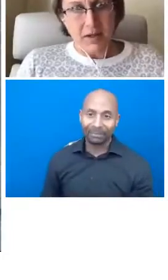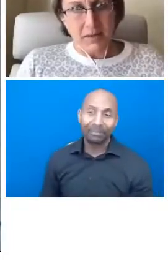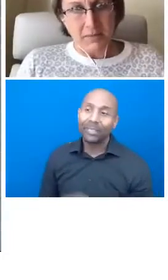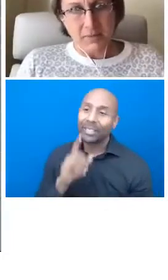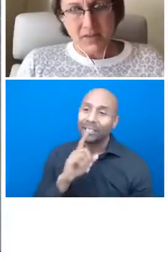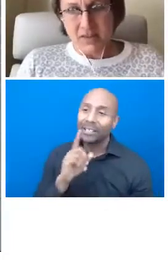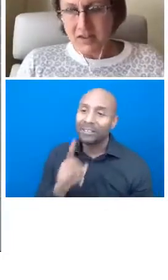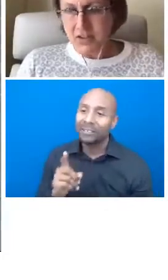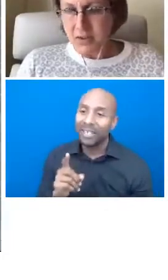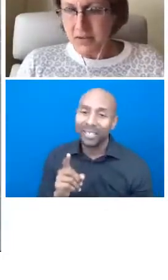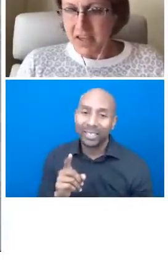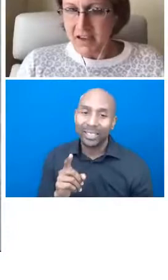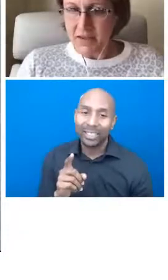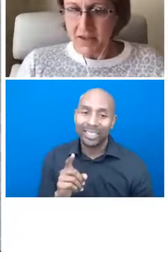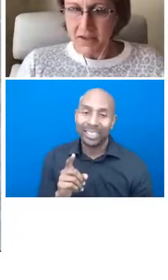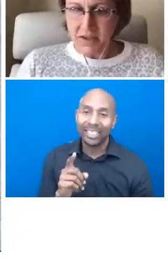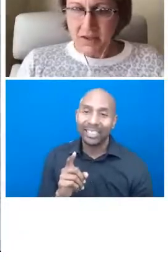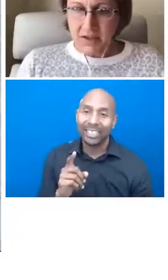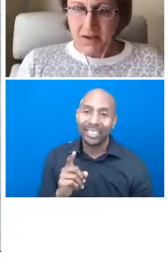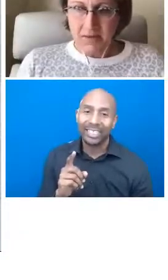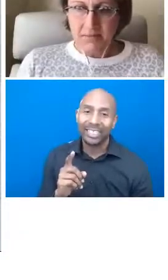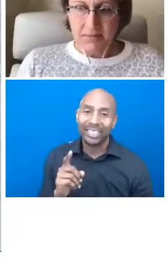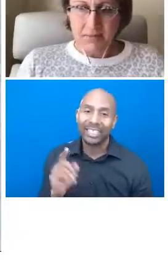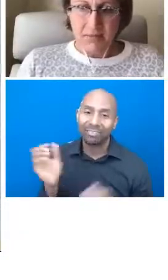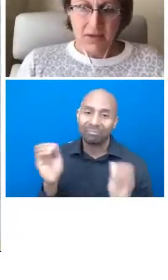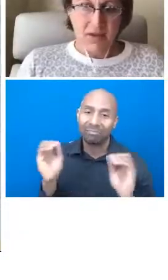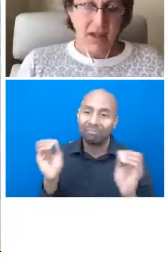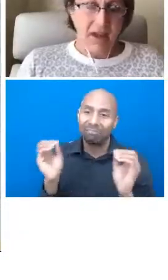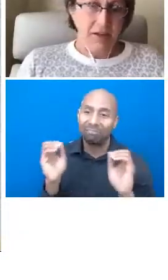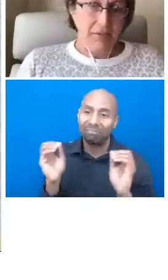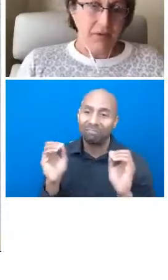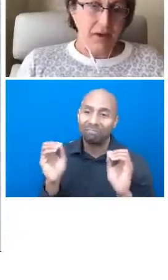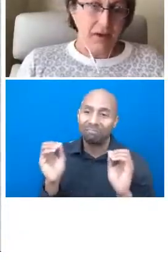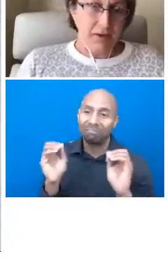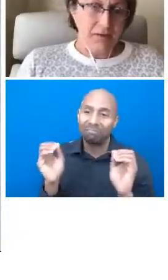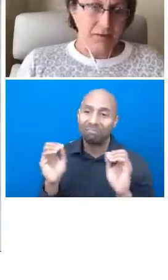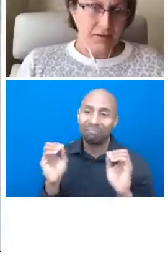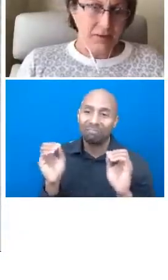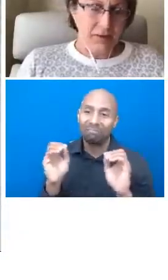But they're extremely heavy and definitely have a presence.